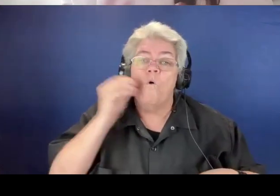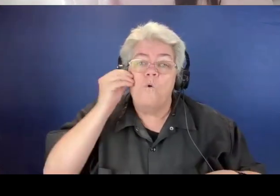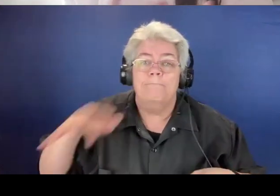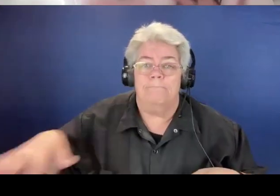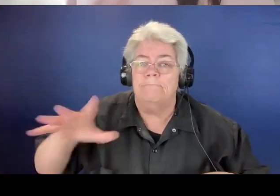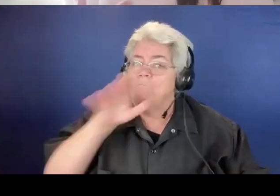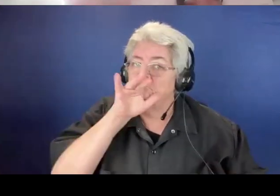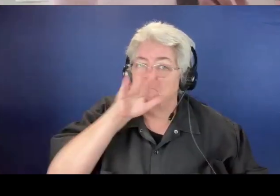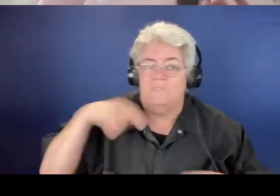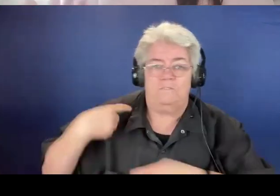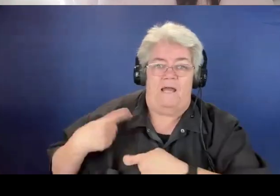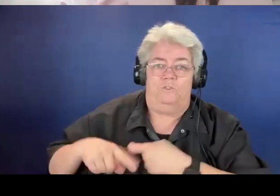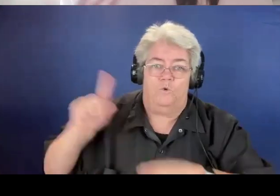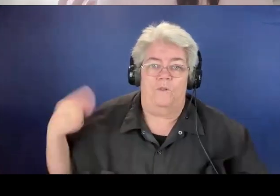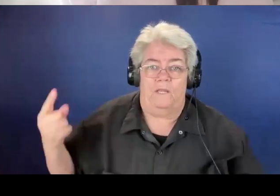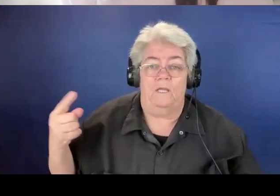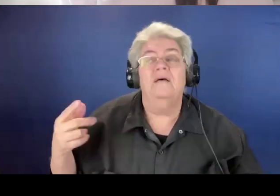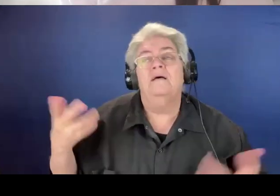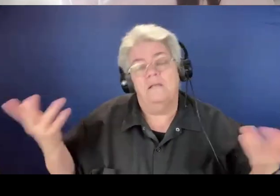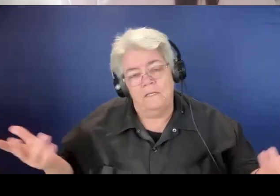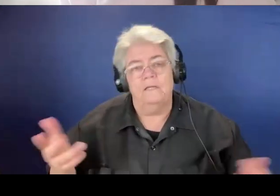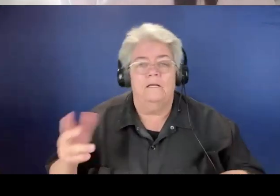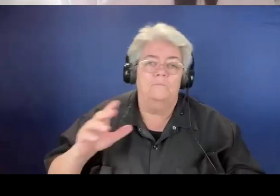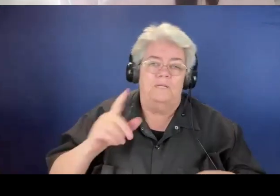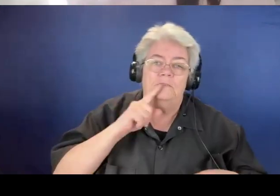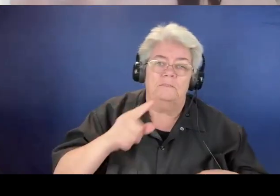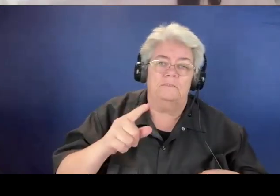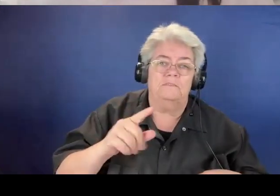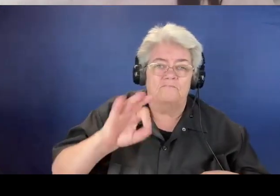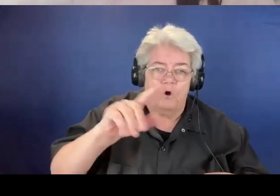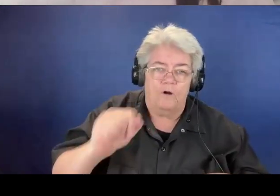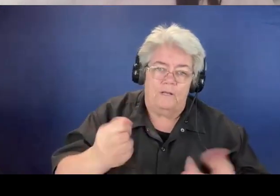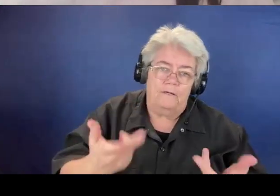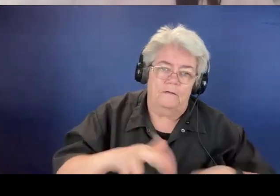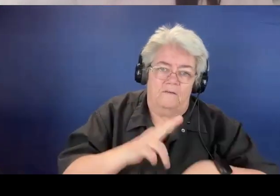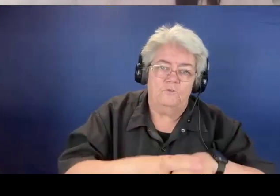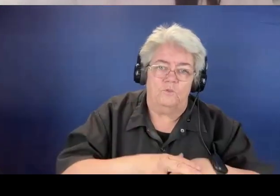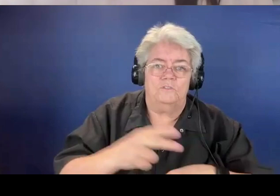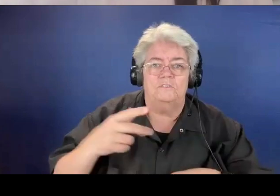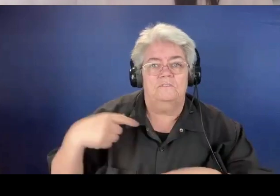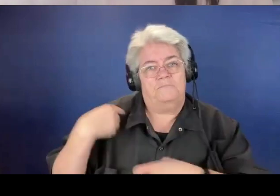the state's strong Hispanic and Latino presence and cultural influence.